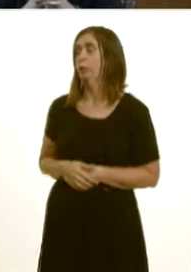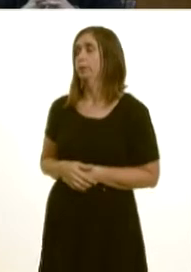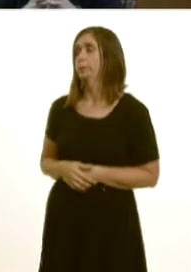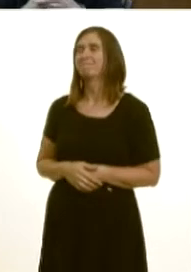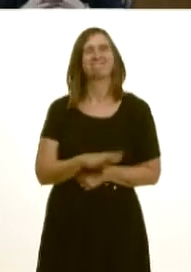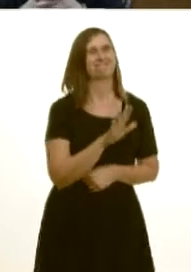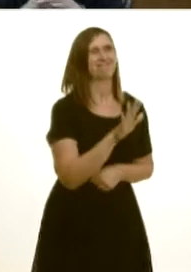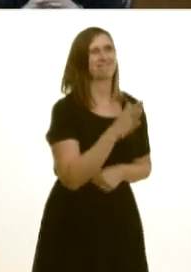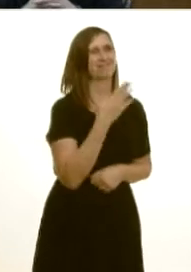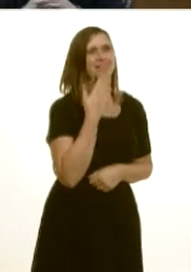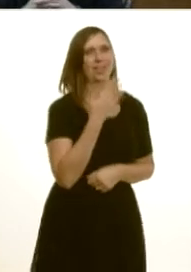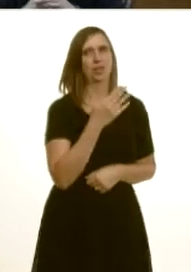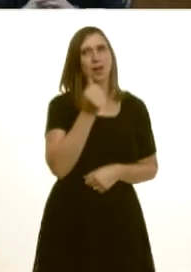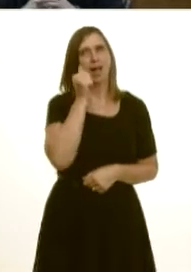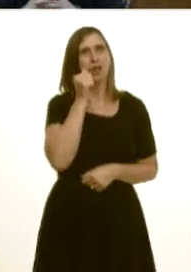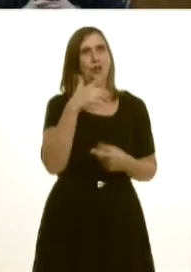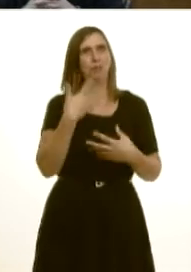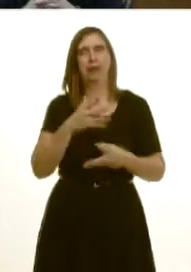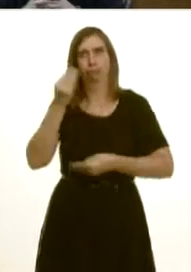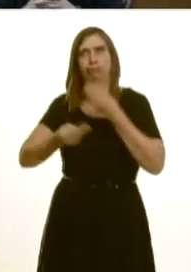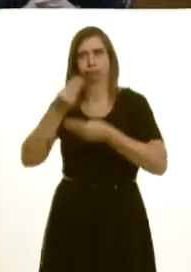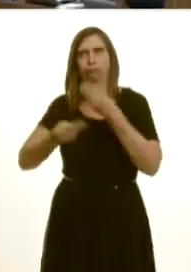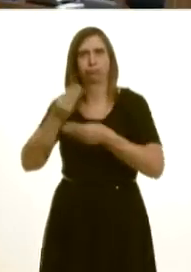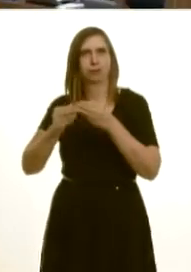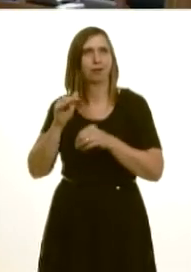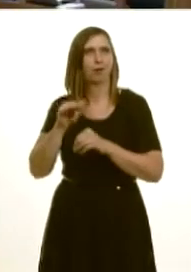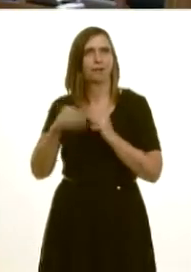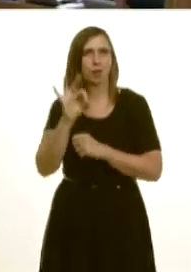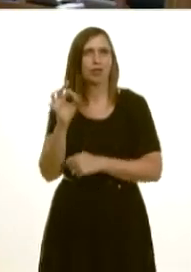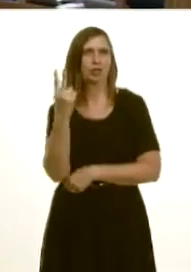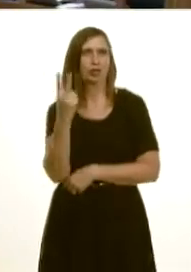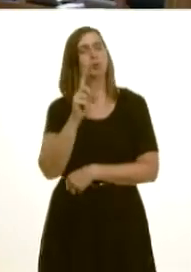I am aware of the answer that you gave subsequent to that. I wanted to raise the point that